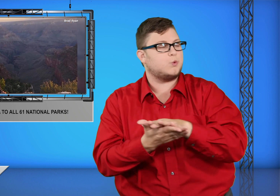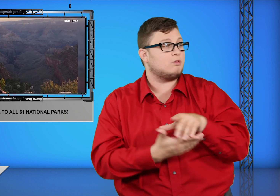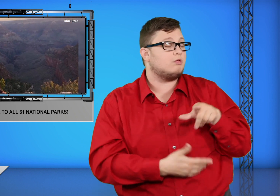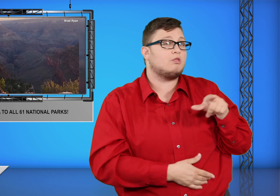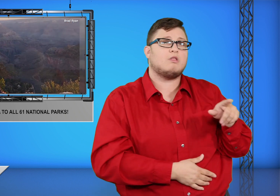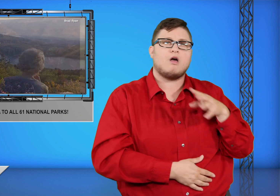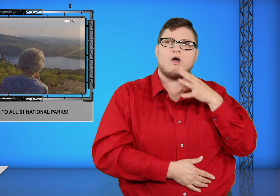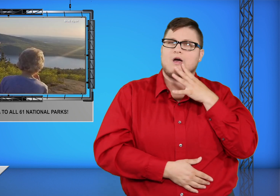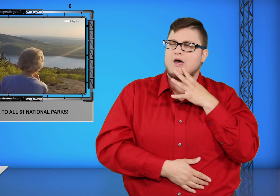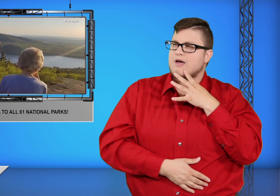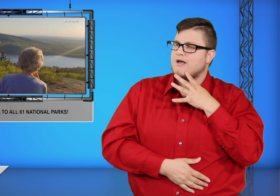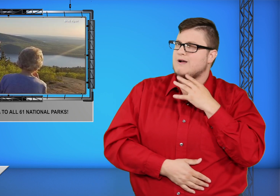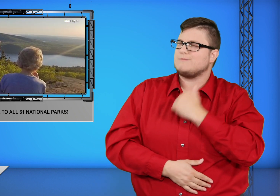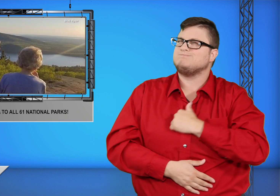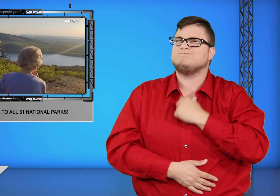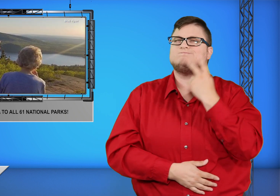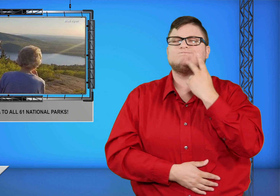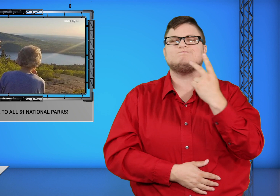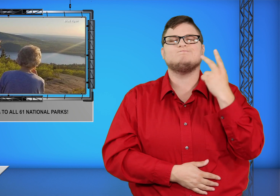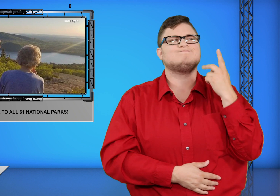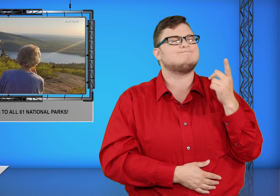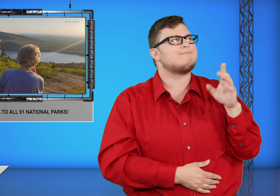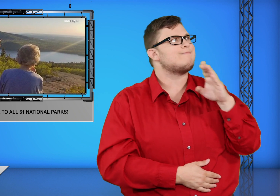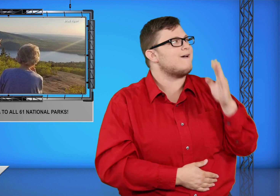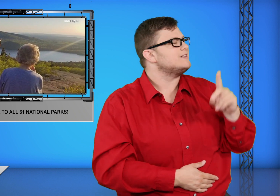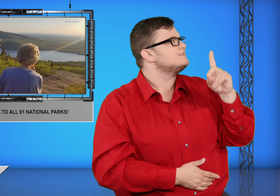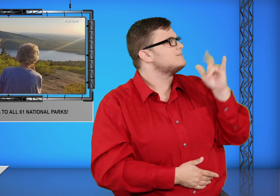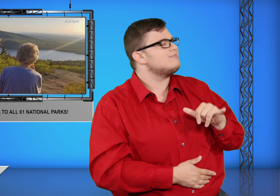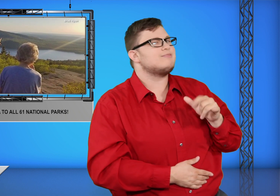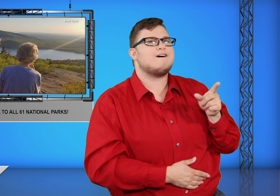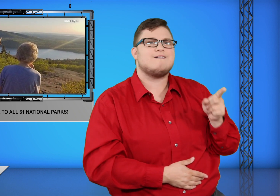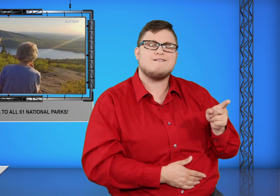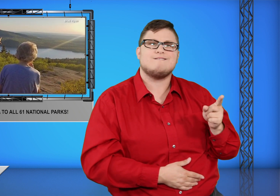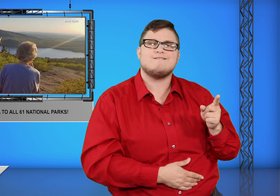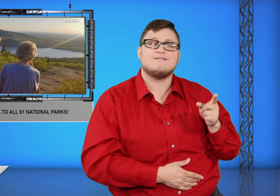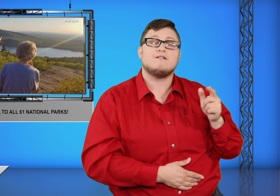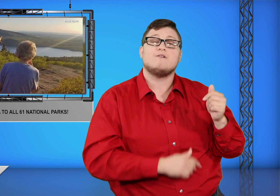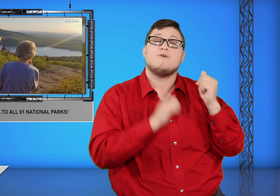school, she expressed regret at never having done anything like that.